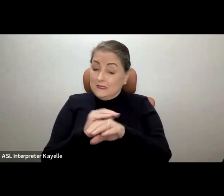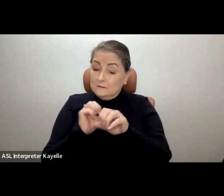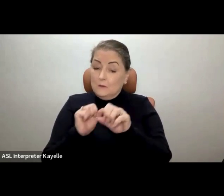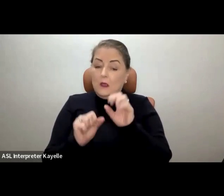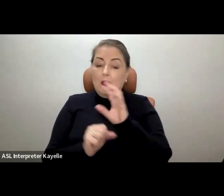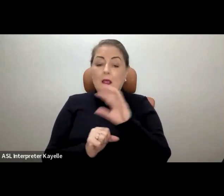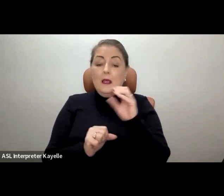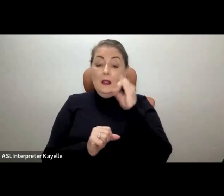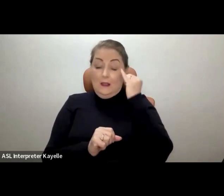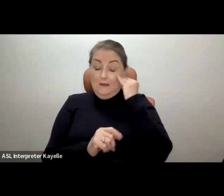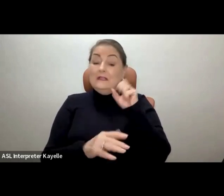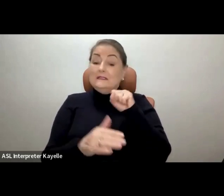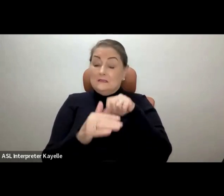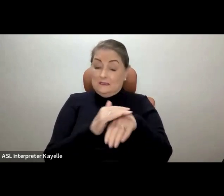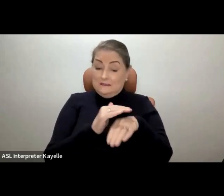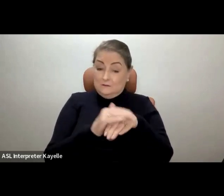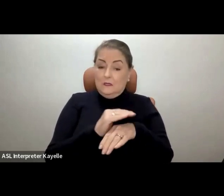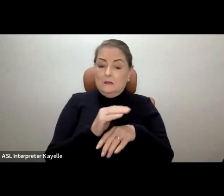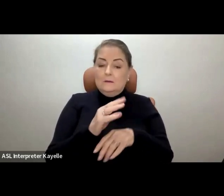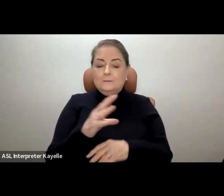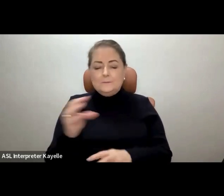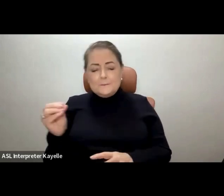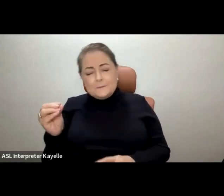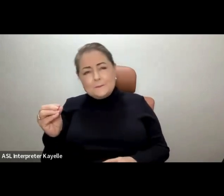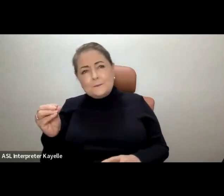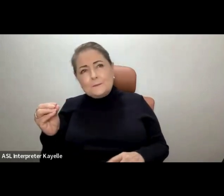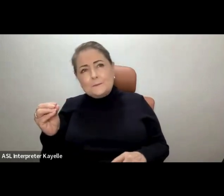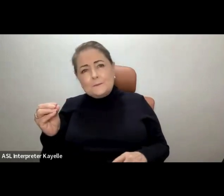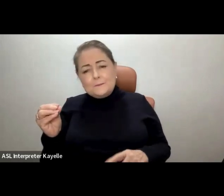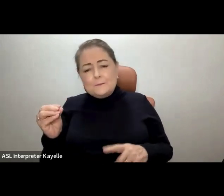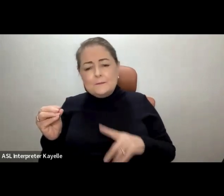it's accessible, and, and that the rest of the process is